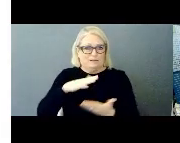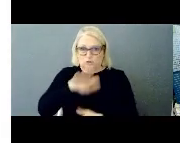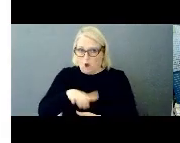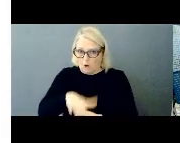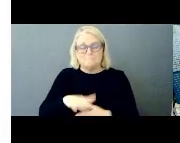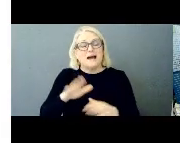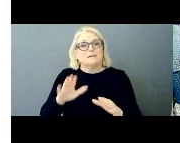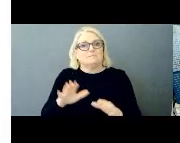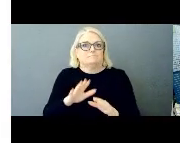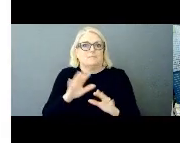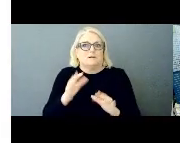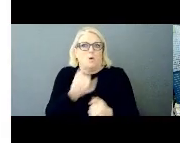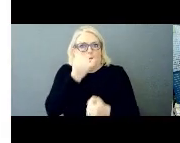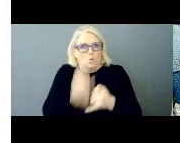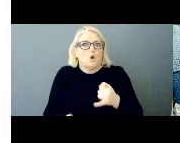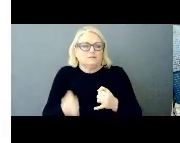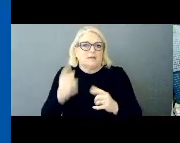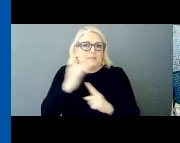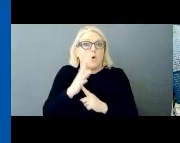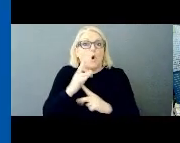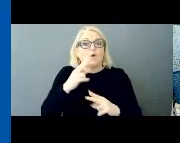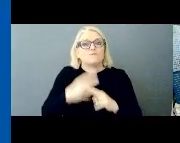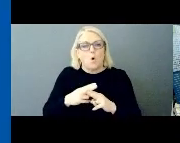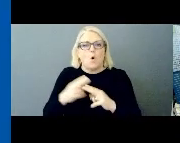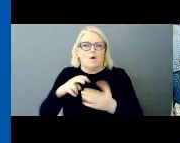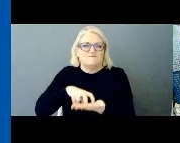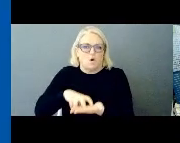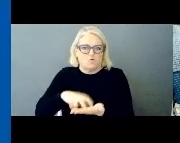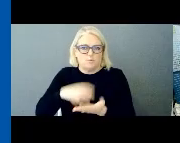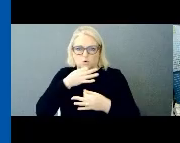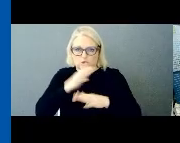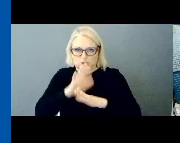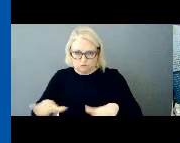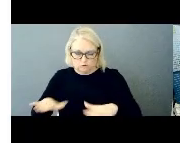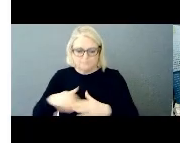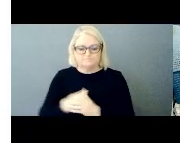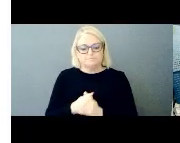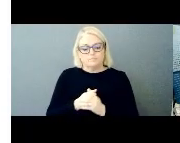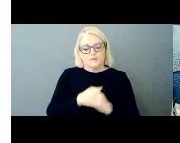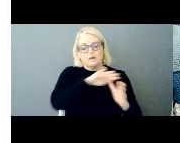But, how do we keep populations of children healthy and developing well? Well, the first is developmental promotion.